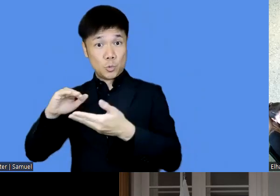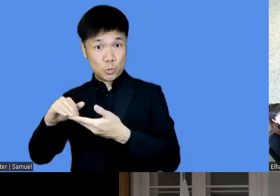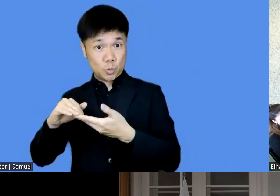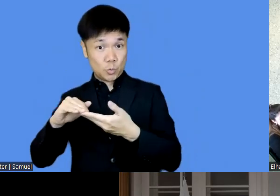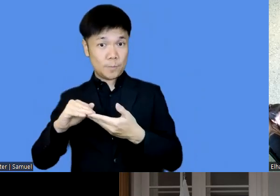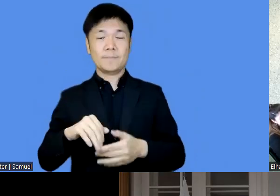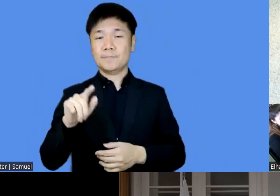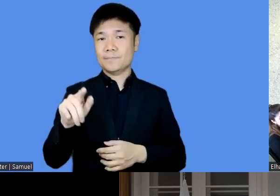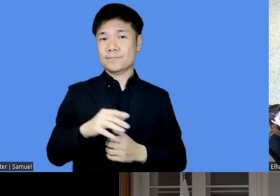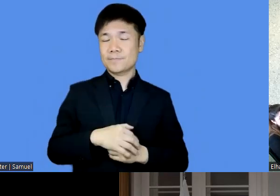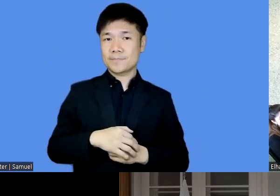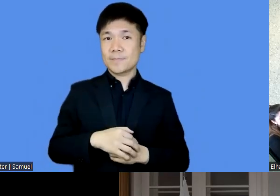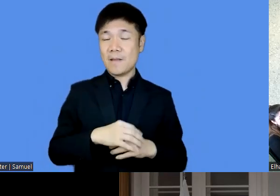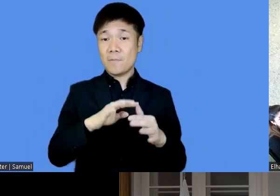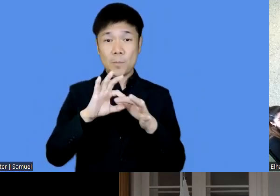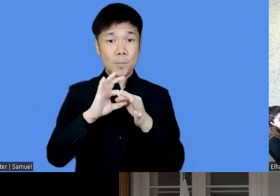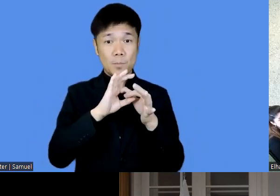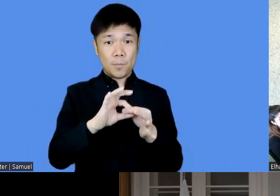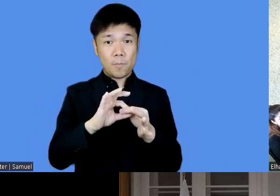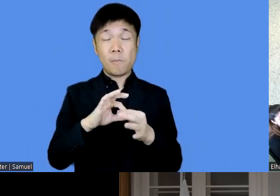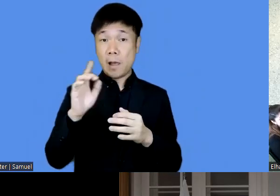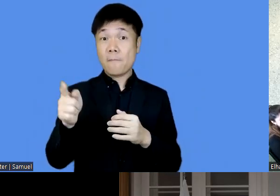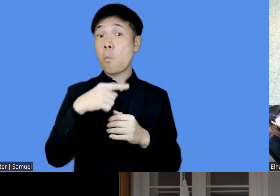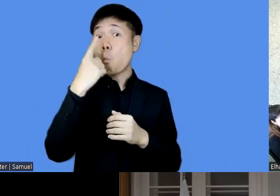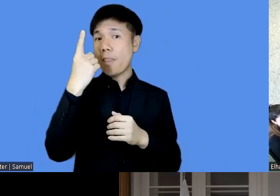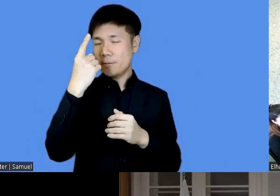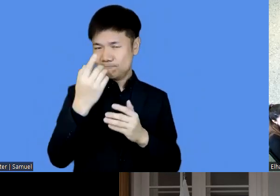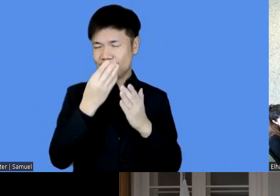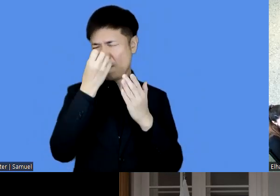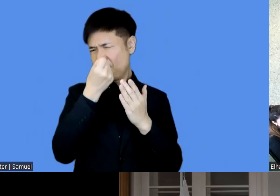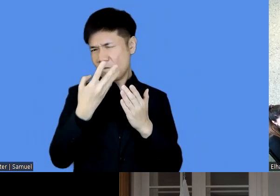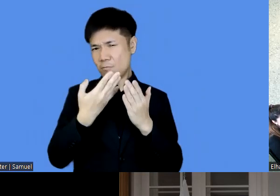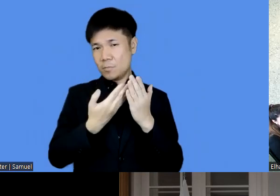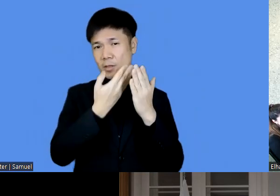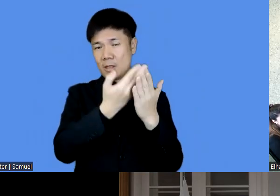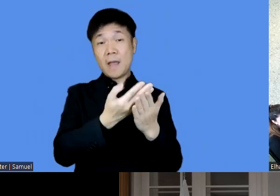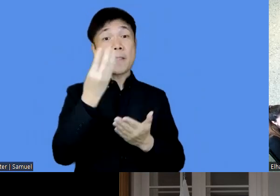disabilities and humanitarian action, those have some recommendations about cash for persons with disabilities.